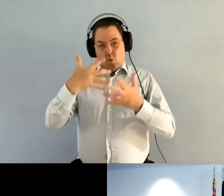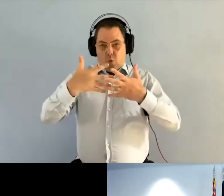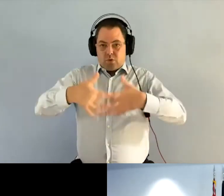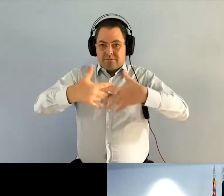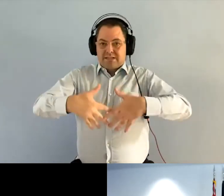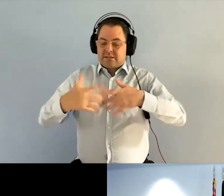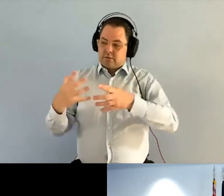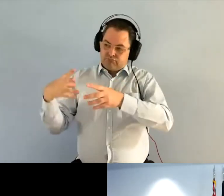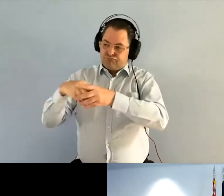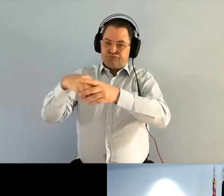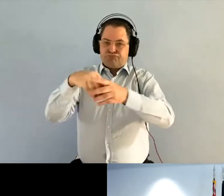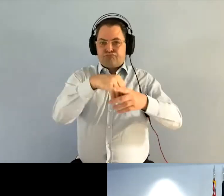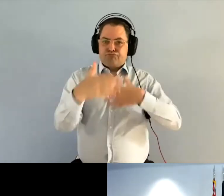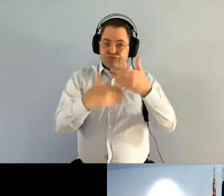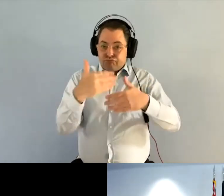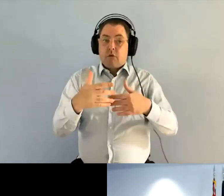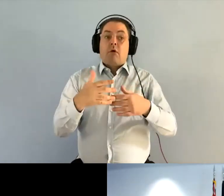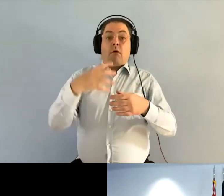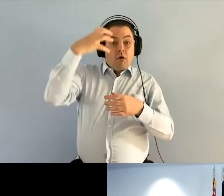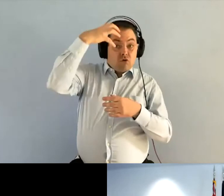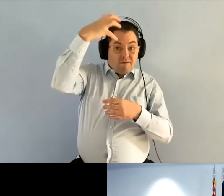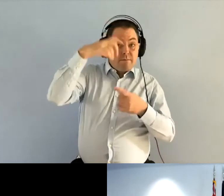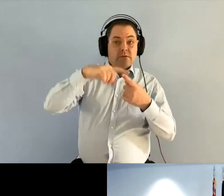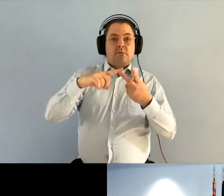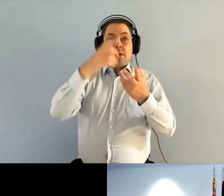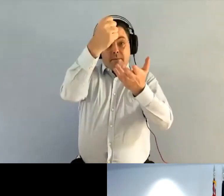to be more concerted. They do need to be more systematic